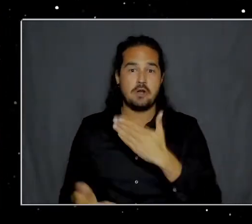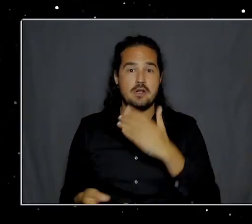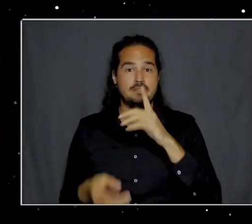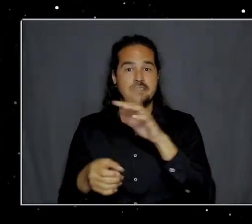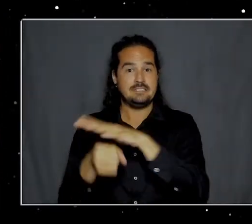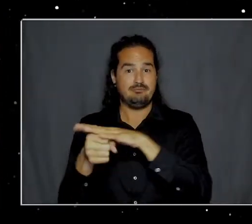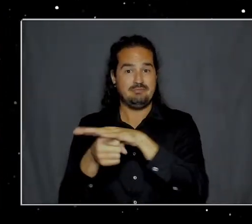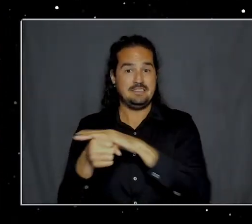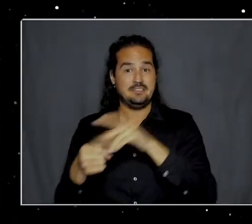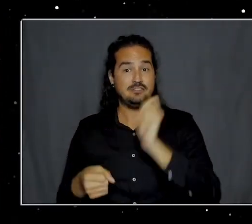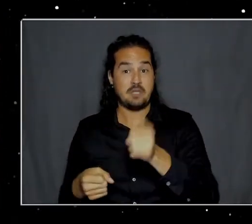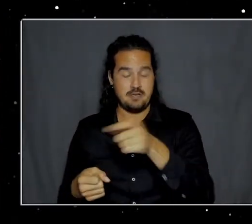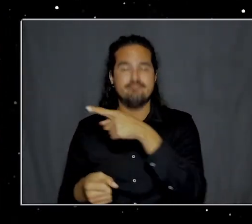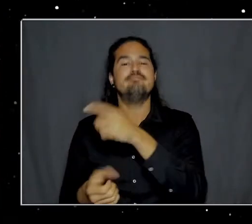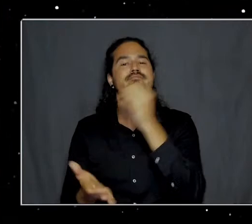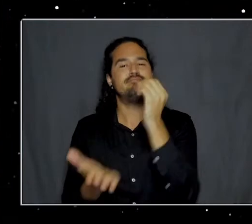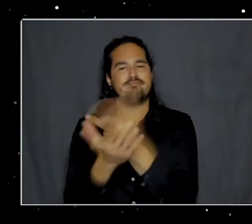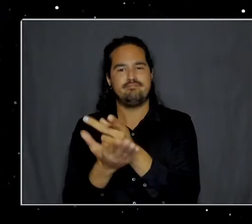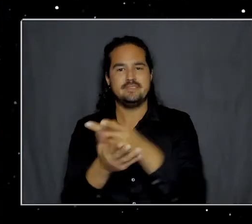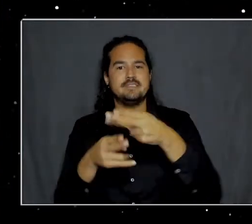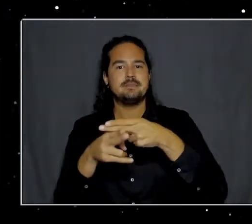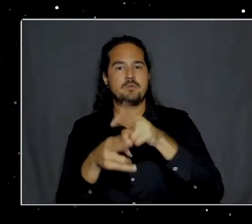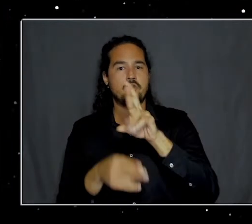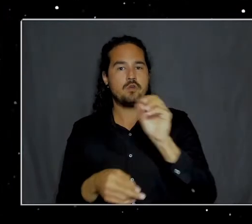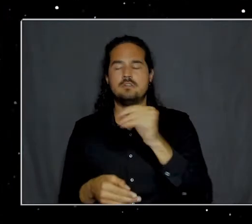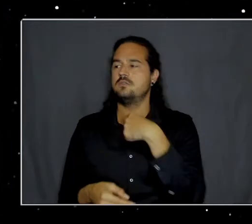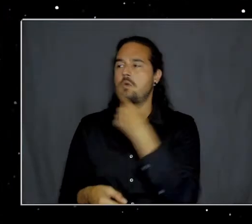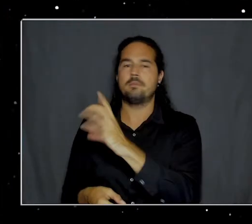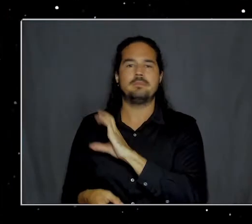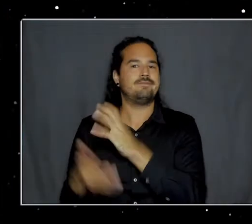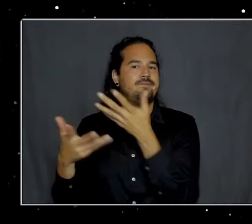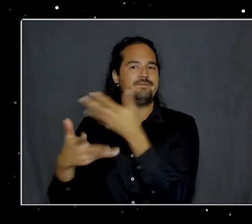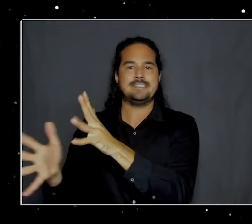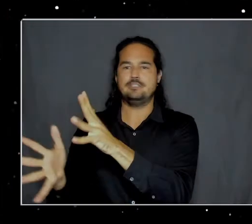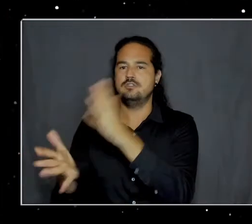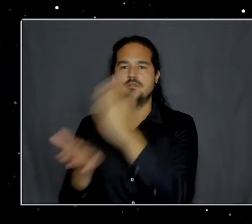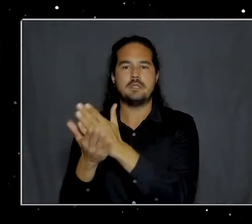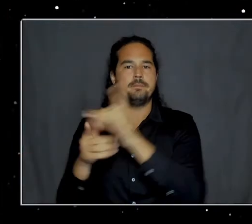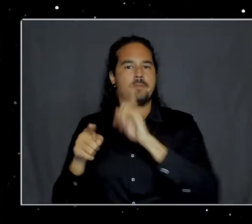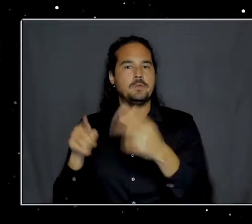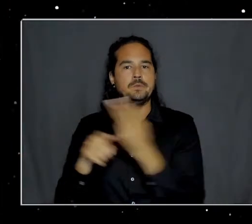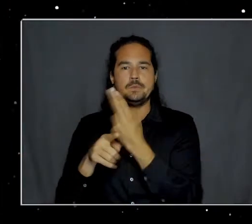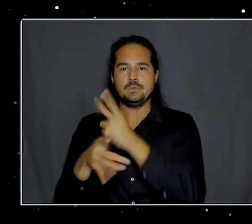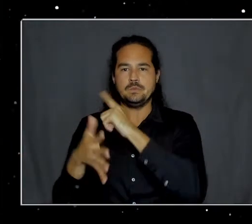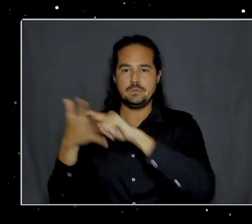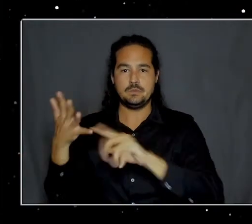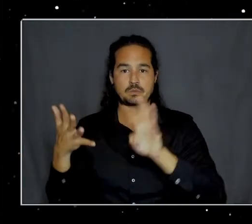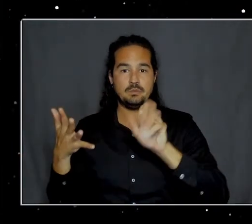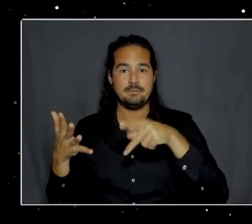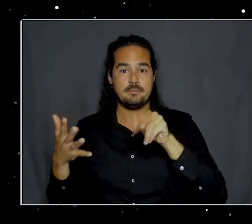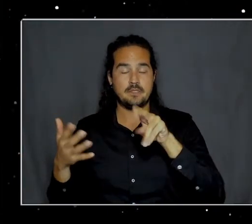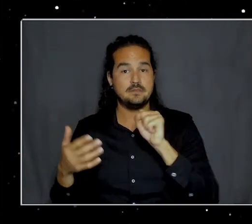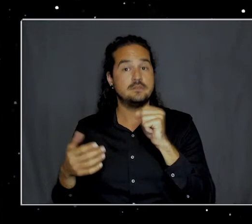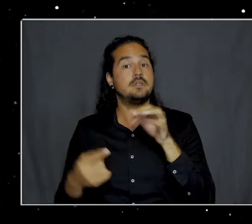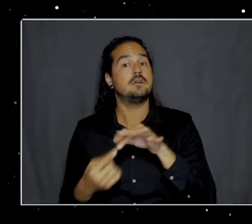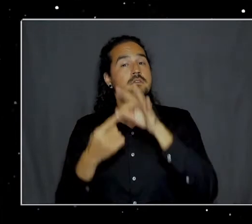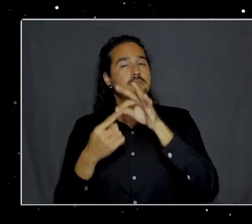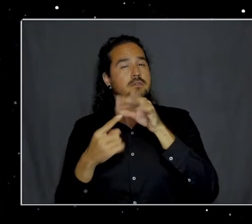BEFORE THE DISTRICT COURTS, WE HAD OUR TEMPORARY RESTRAINING ORDER FROM THE COURT, SAYING THAT THE POLICE COULD NO LONGER